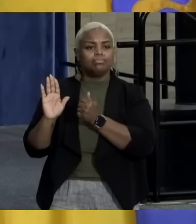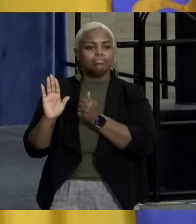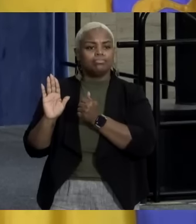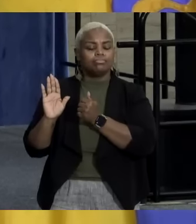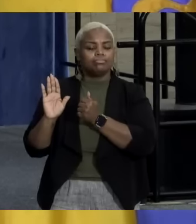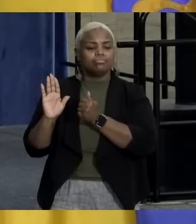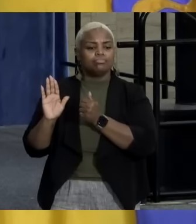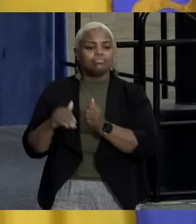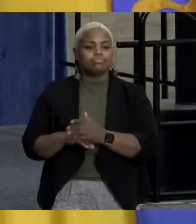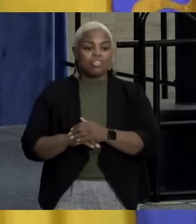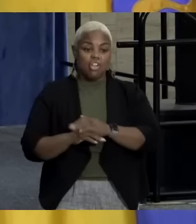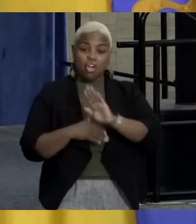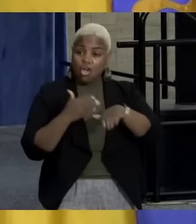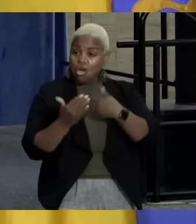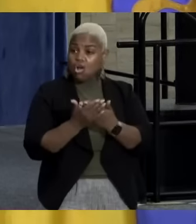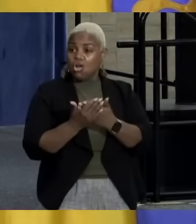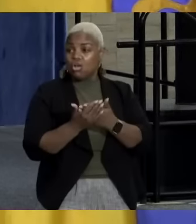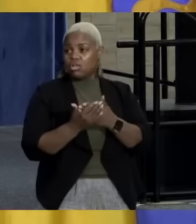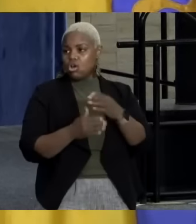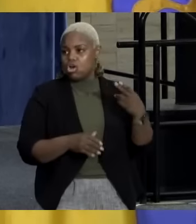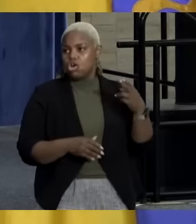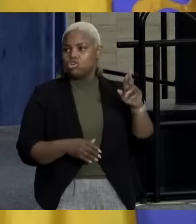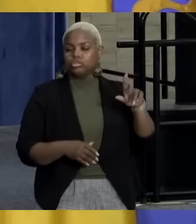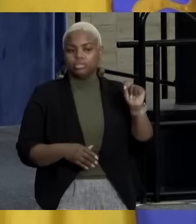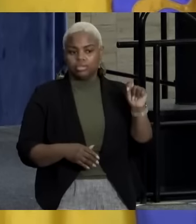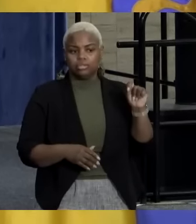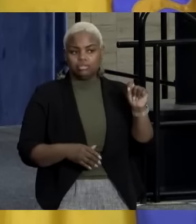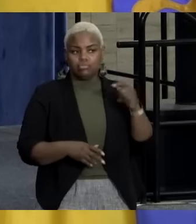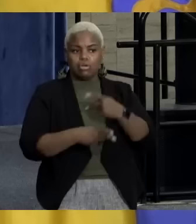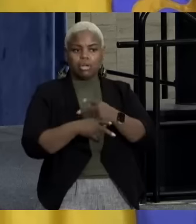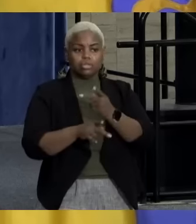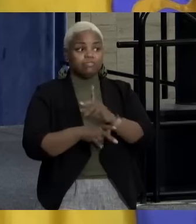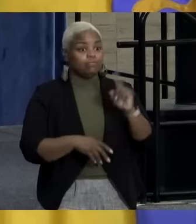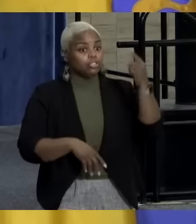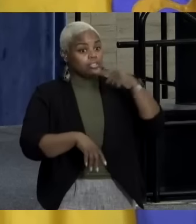For the first time in a generation, the FDA is standing with science